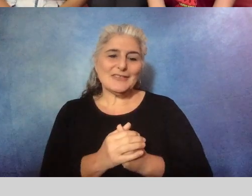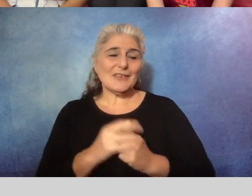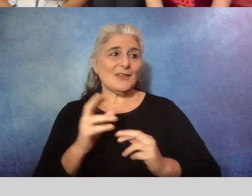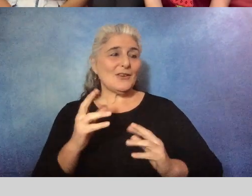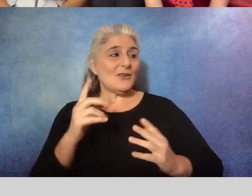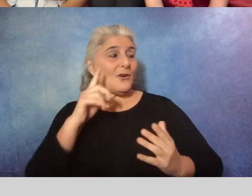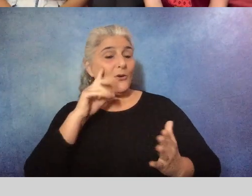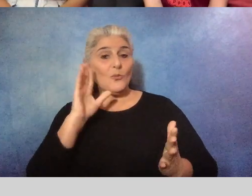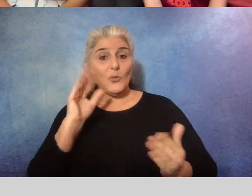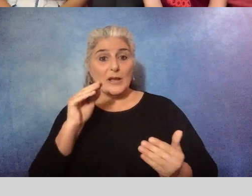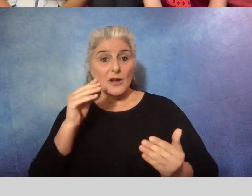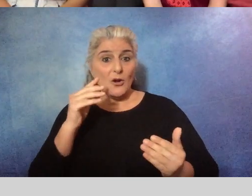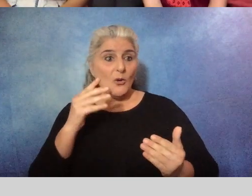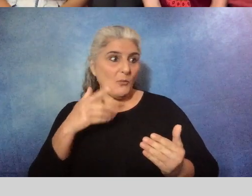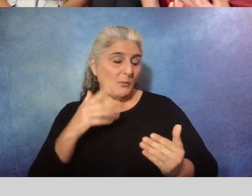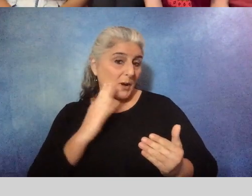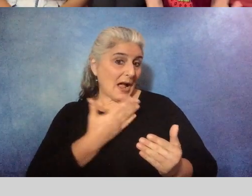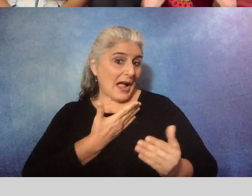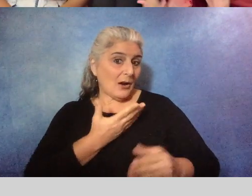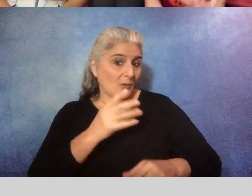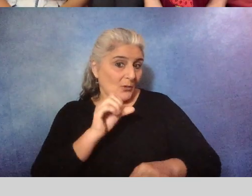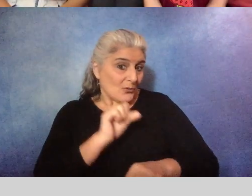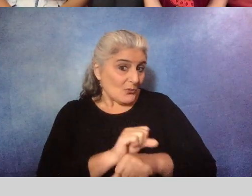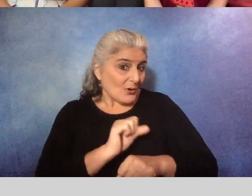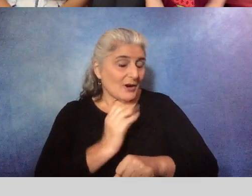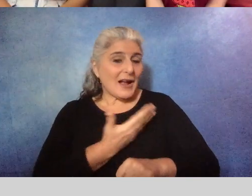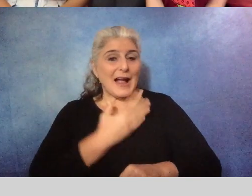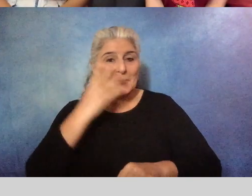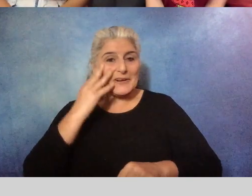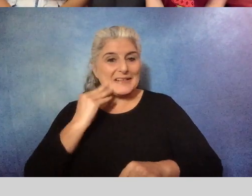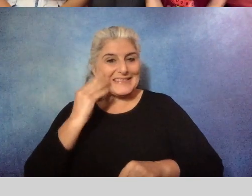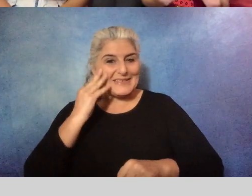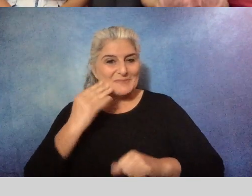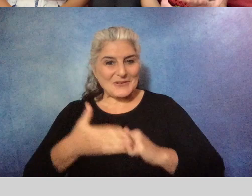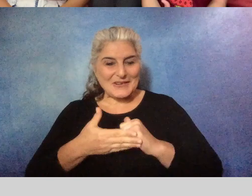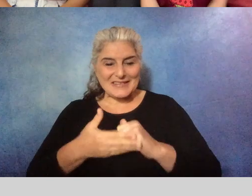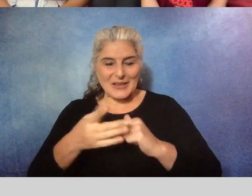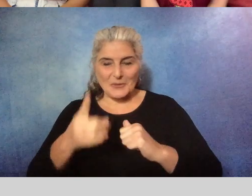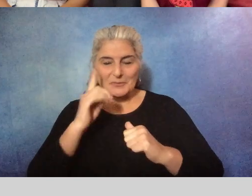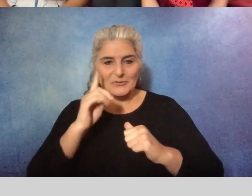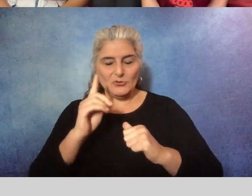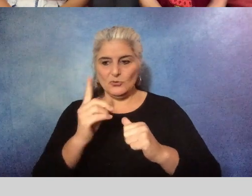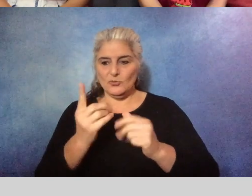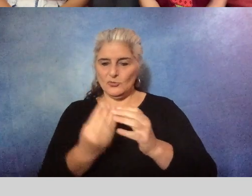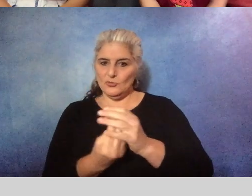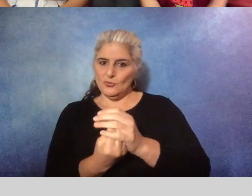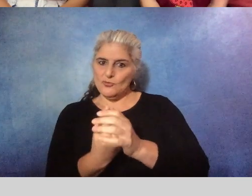We hope we have, our experience helps you to grow your own team